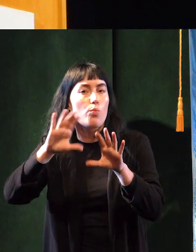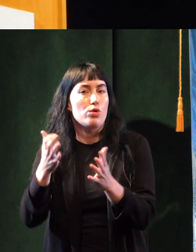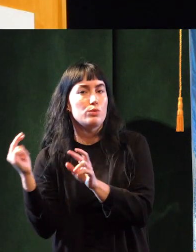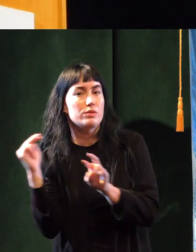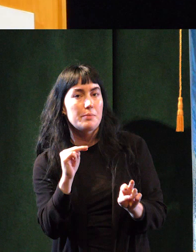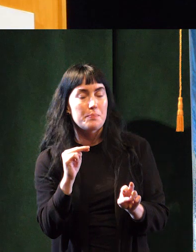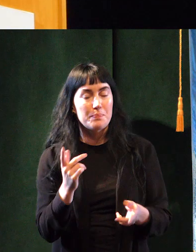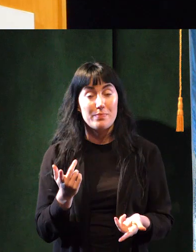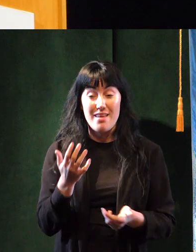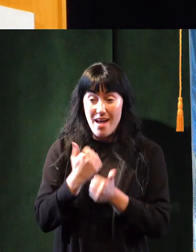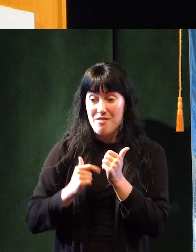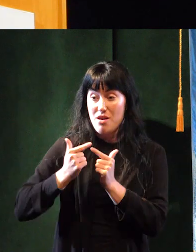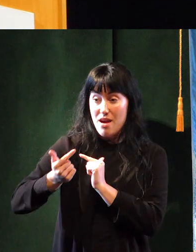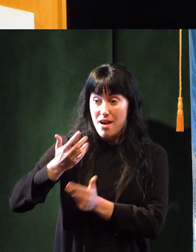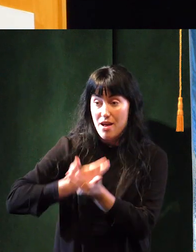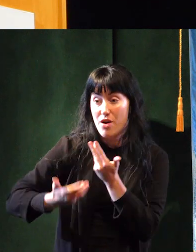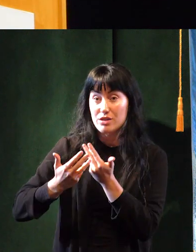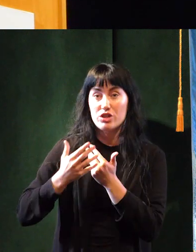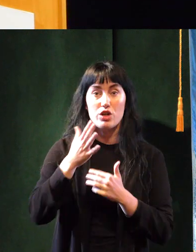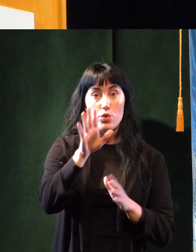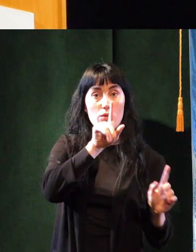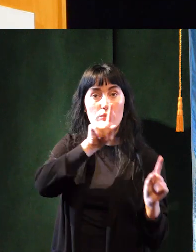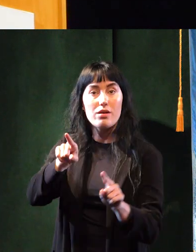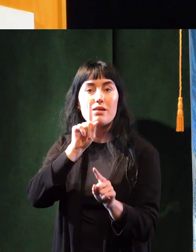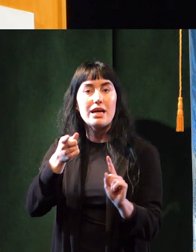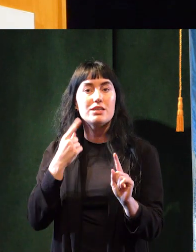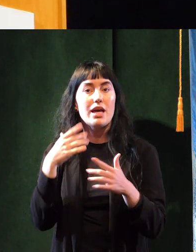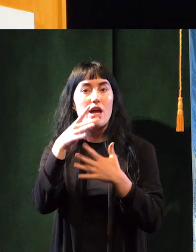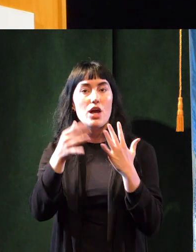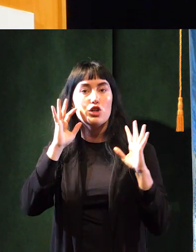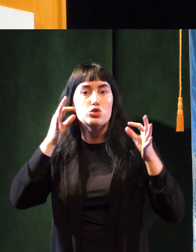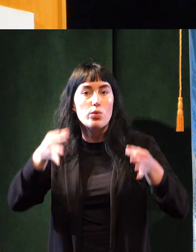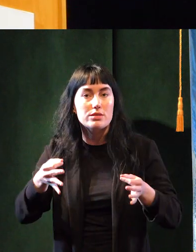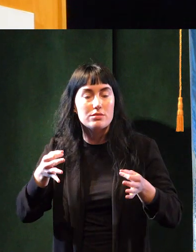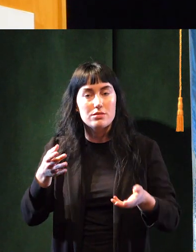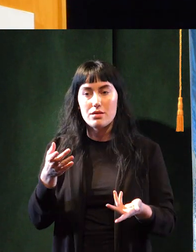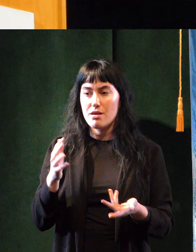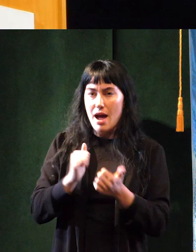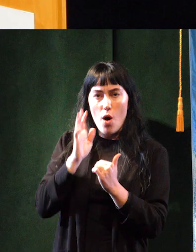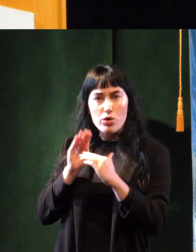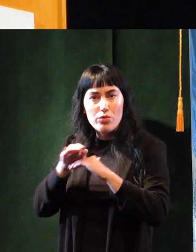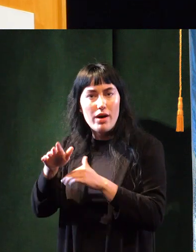the world every interaction and reaction is a choice opportunity for how will